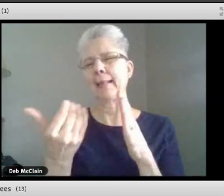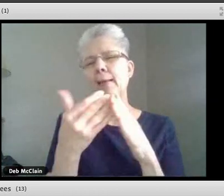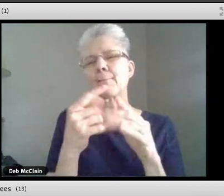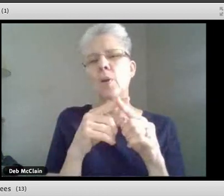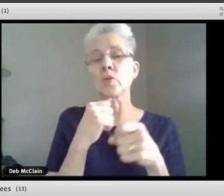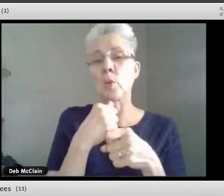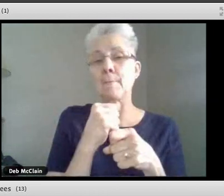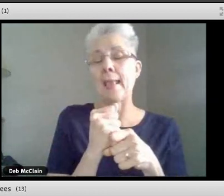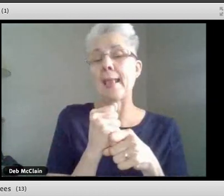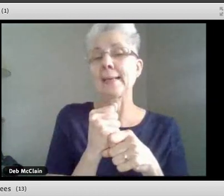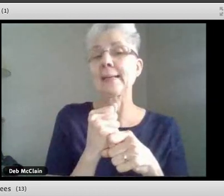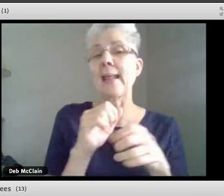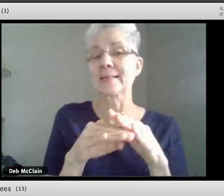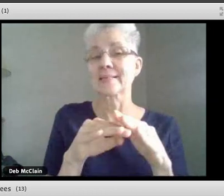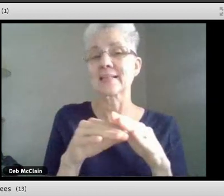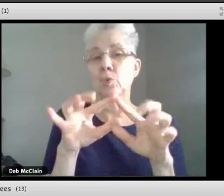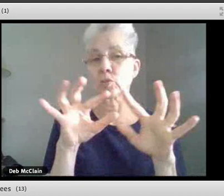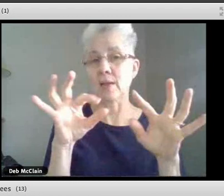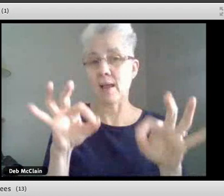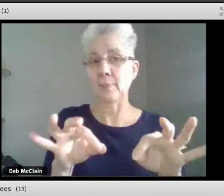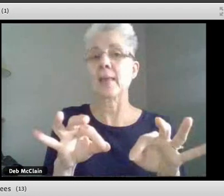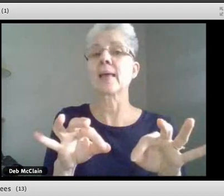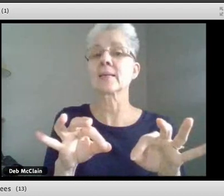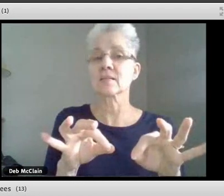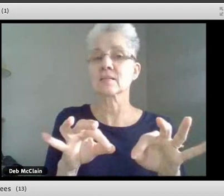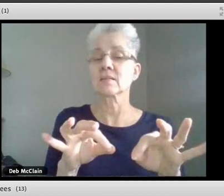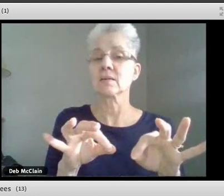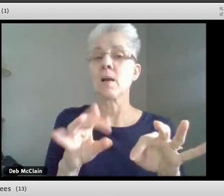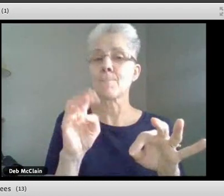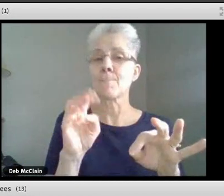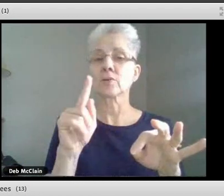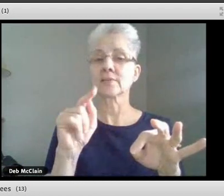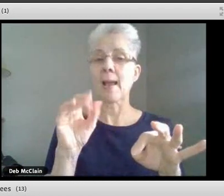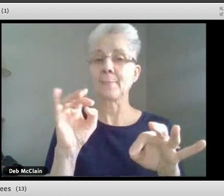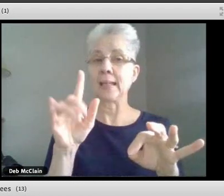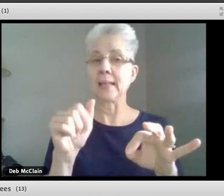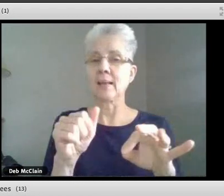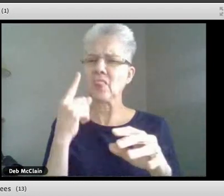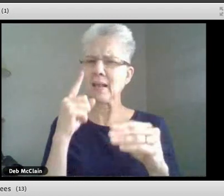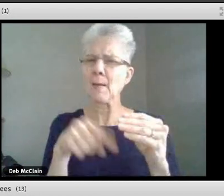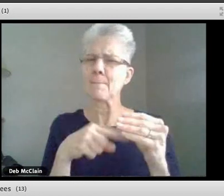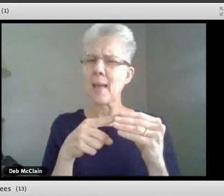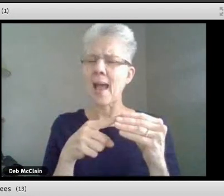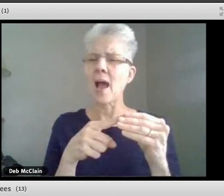think about the structure of the document, alternative text. You want to use tables wisely,